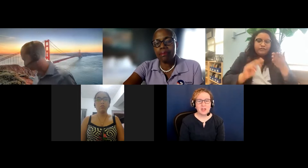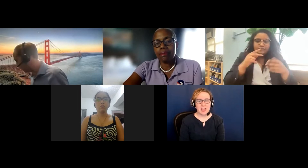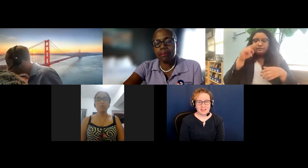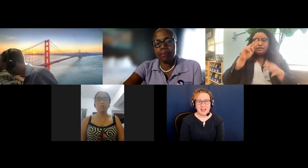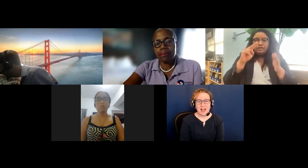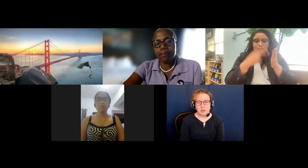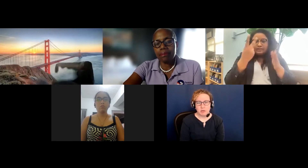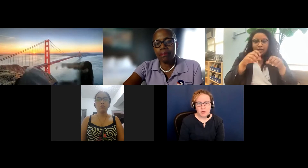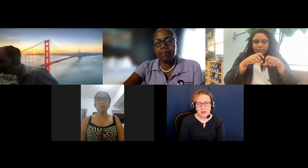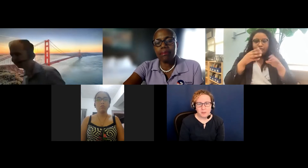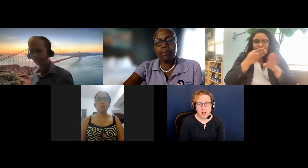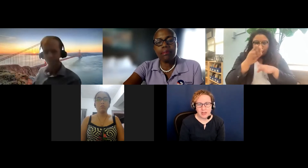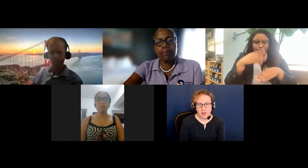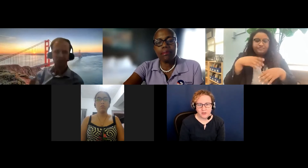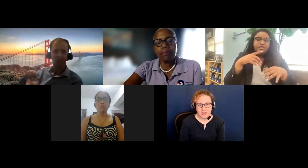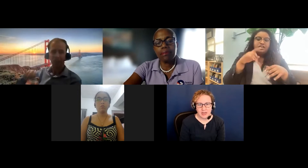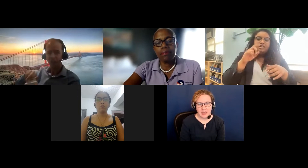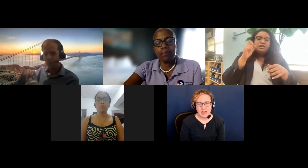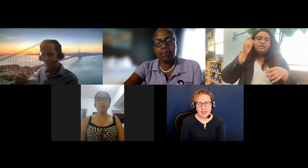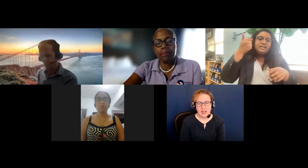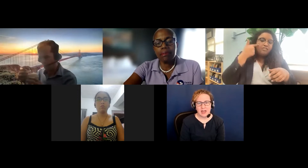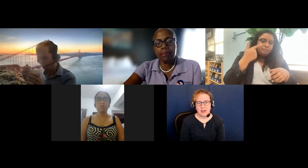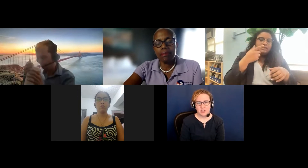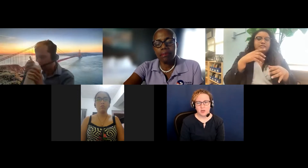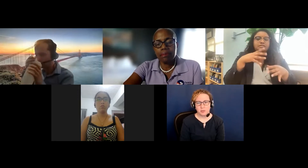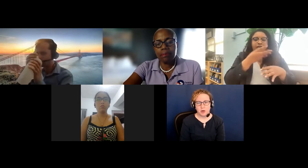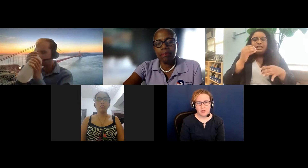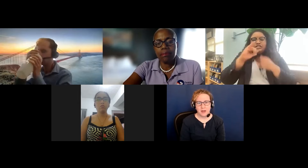I graduated from Gallaudet University’s two year program